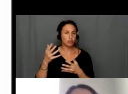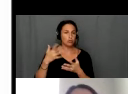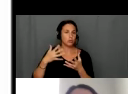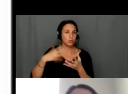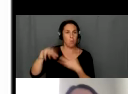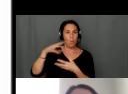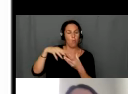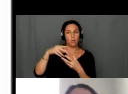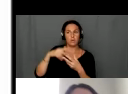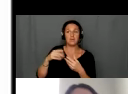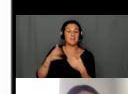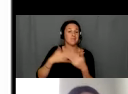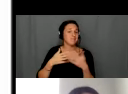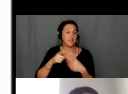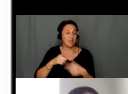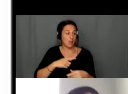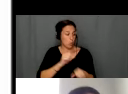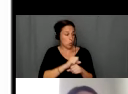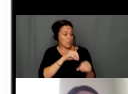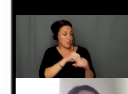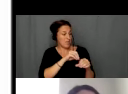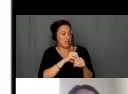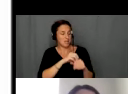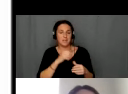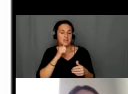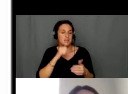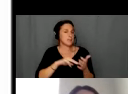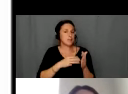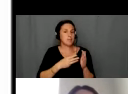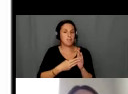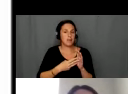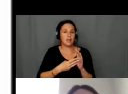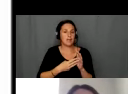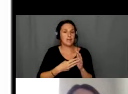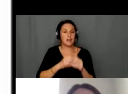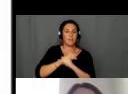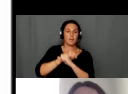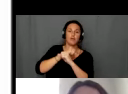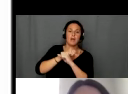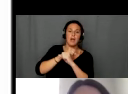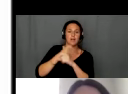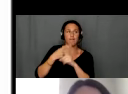they're not necessarily protected from the effects of indoor smoke.